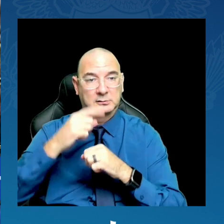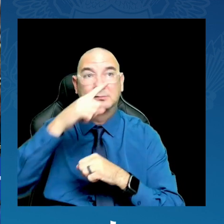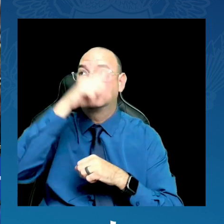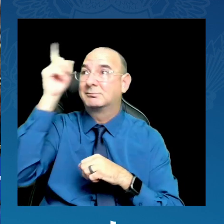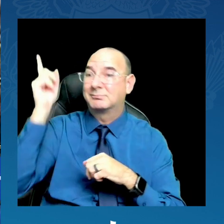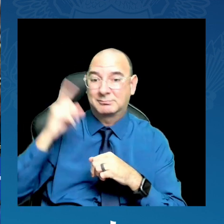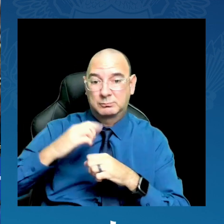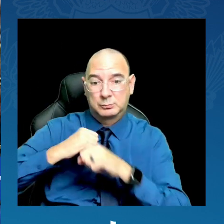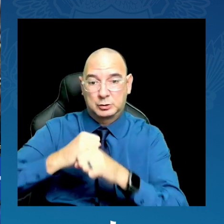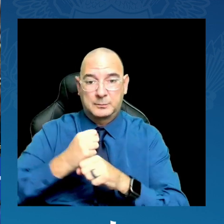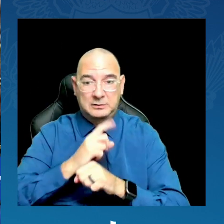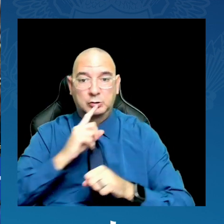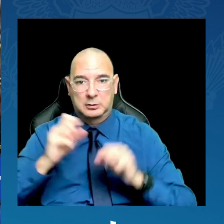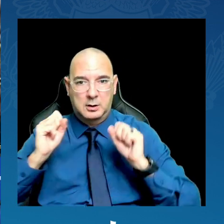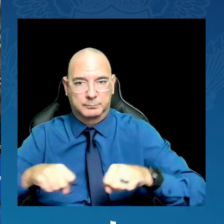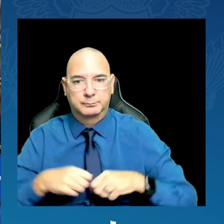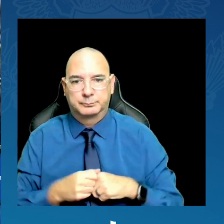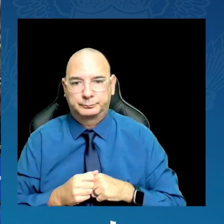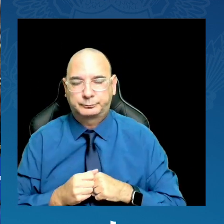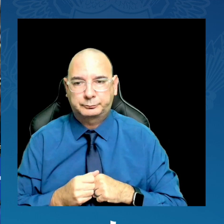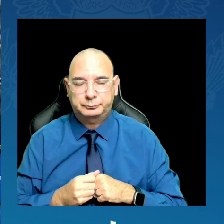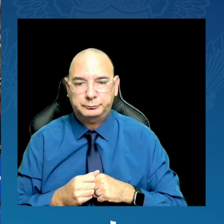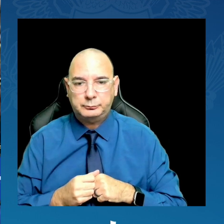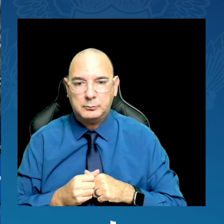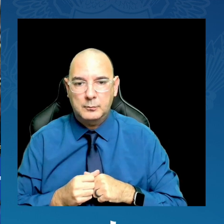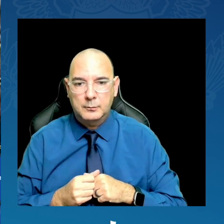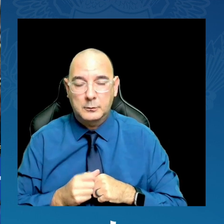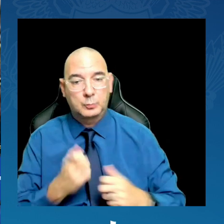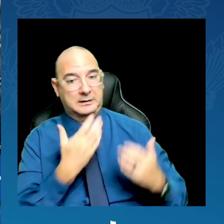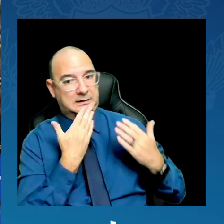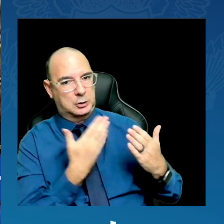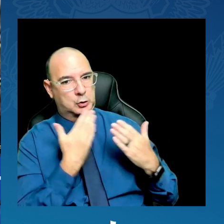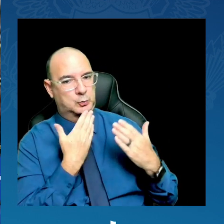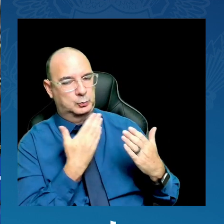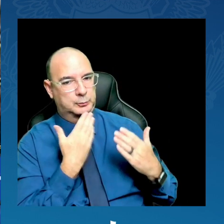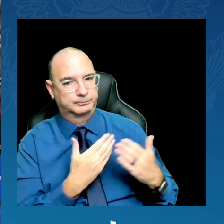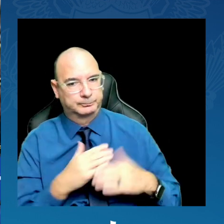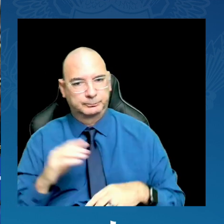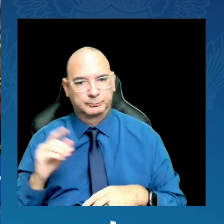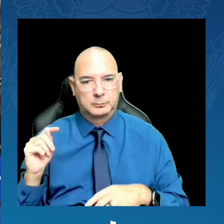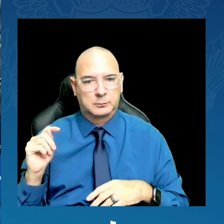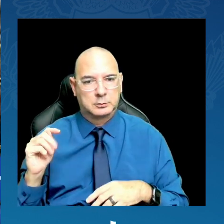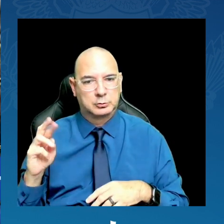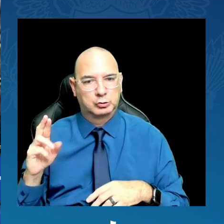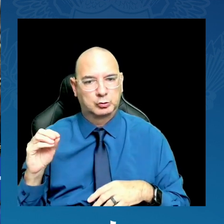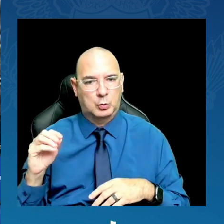The Vice President: Thank you. Trottenberg or Graves? Deputy Secretary Trottenberg: Here we go.